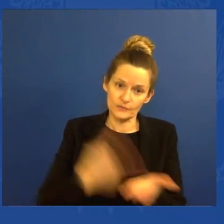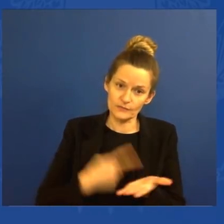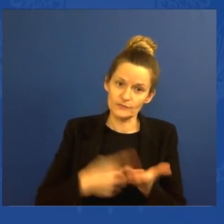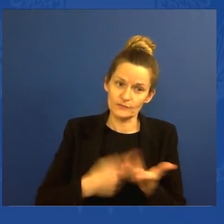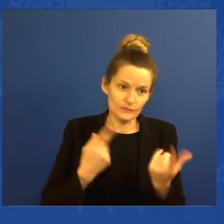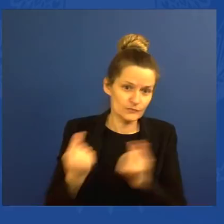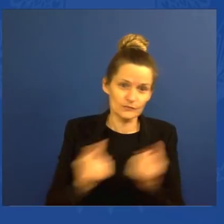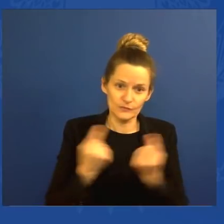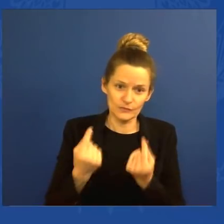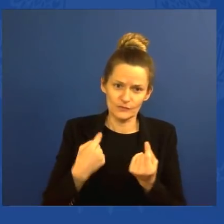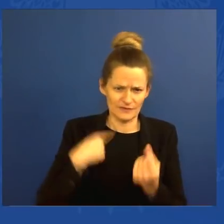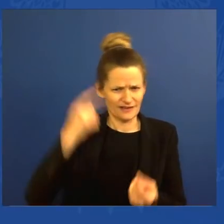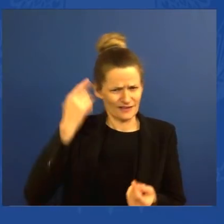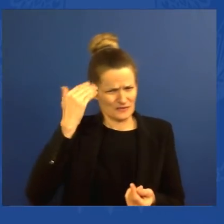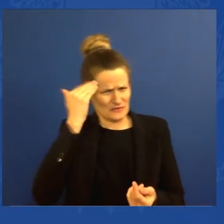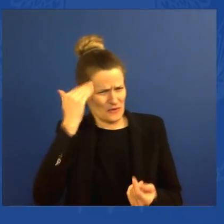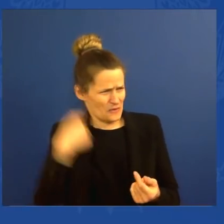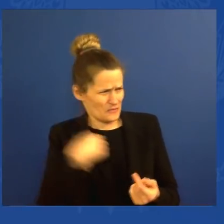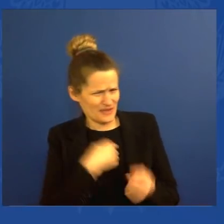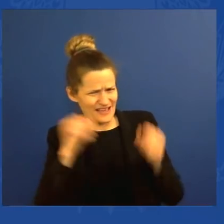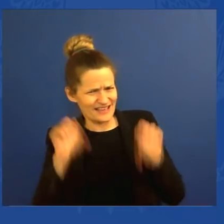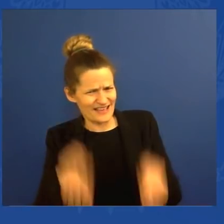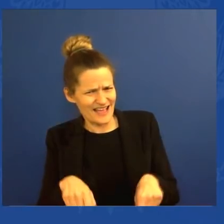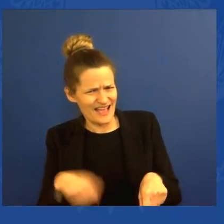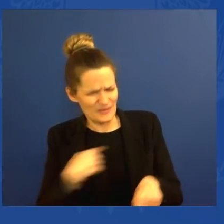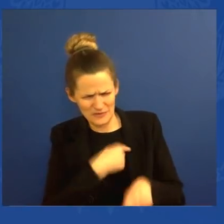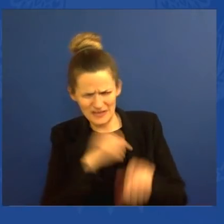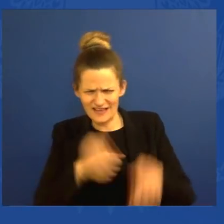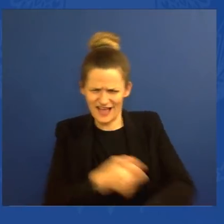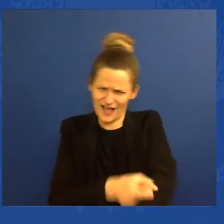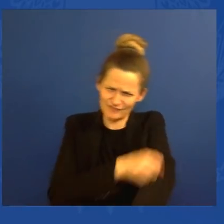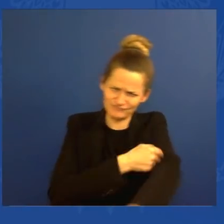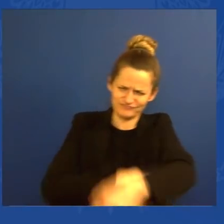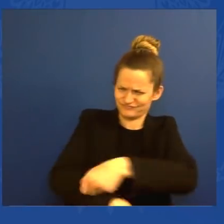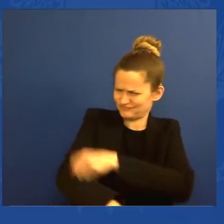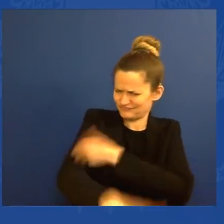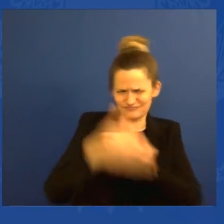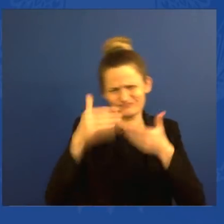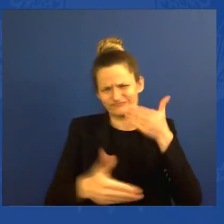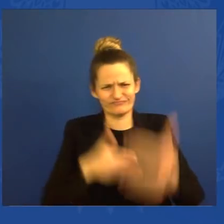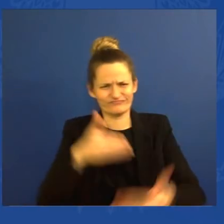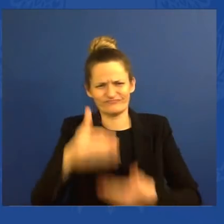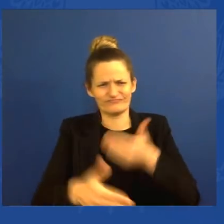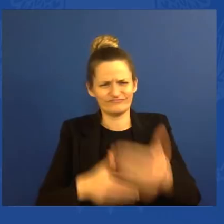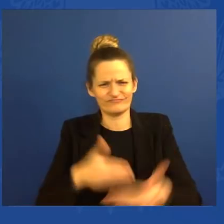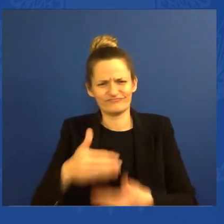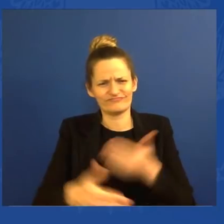And there's a little thing going on in Europe right now,